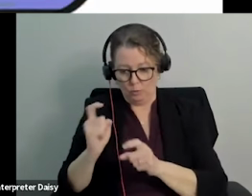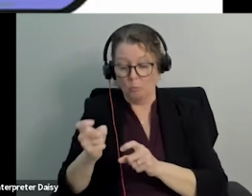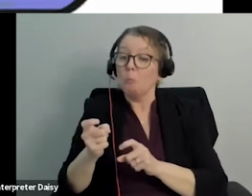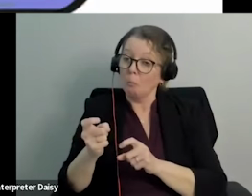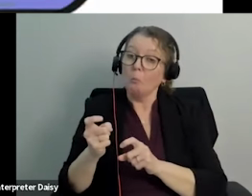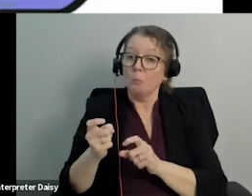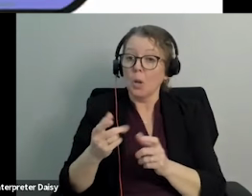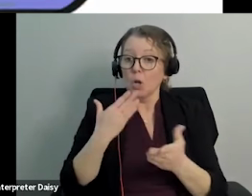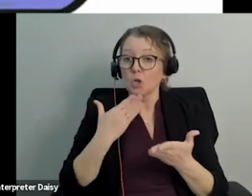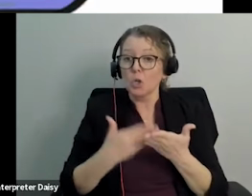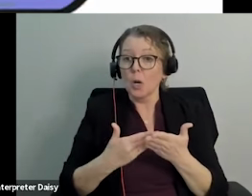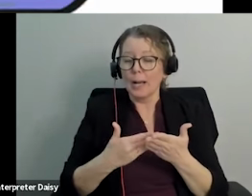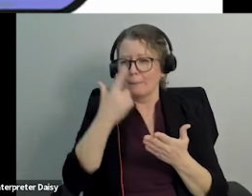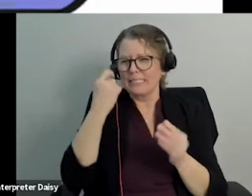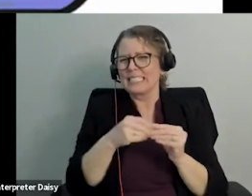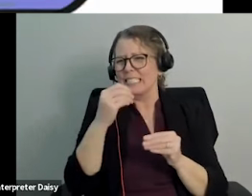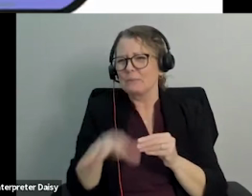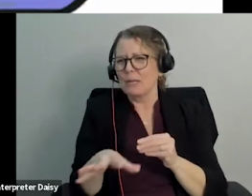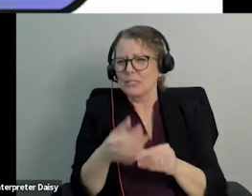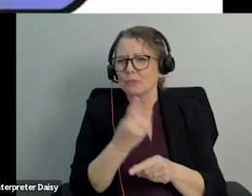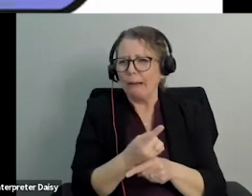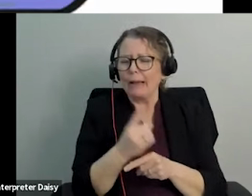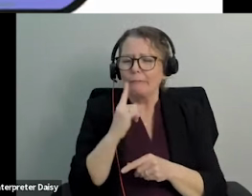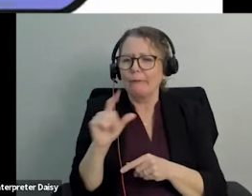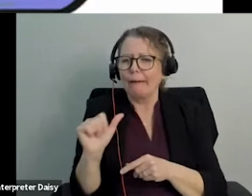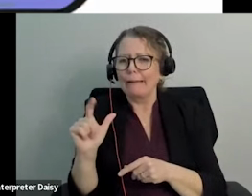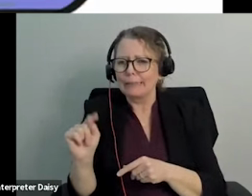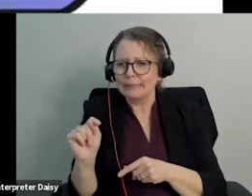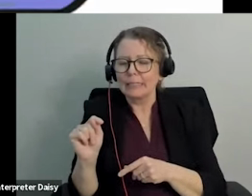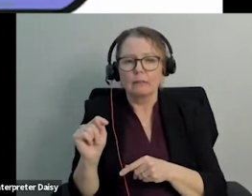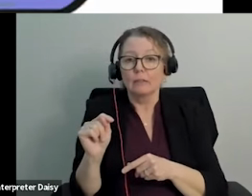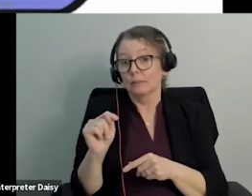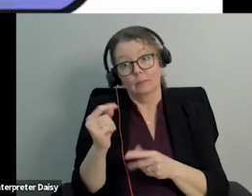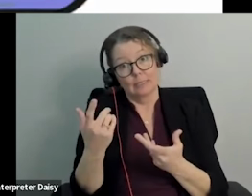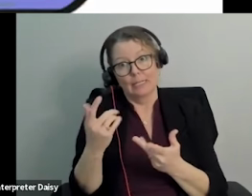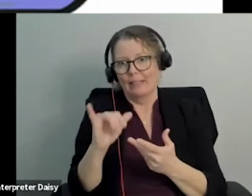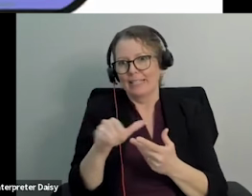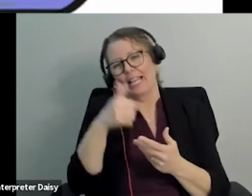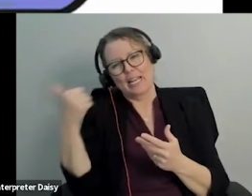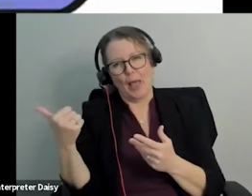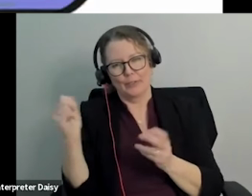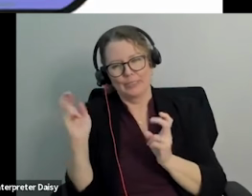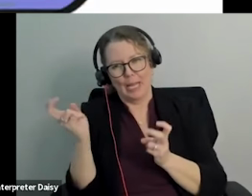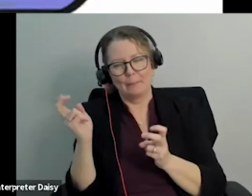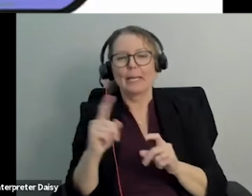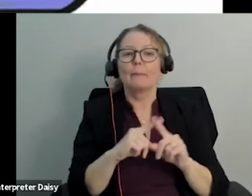because there is a steep expense to assistive technology, which is a problem for another day. But the problem was,